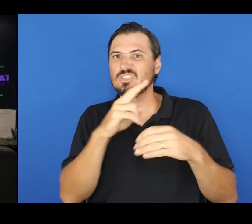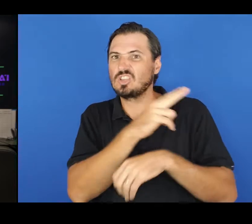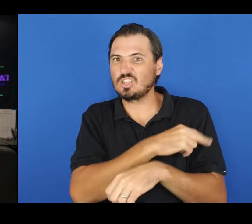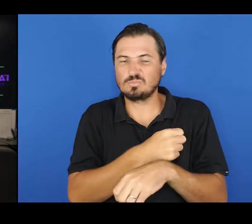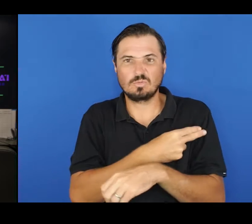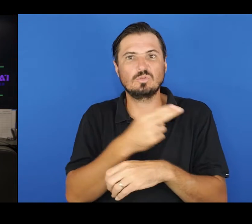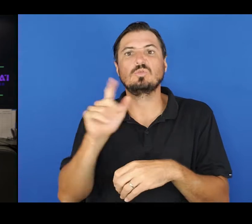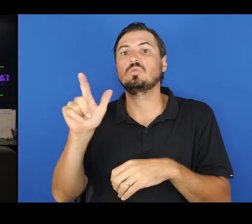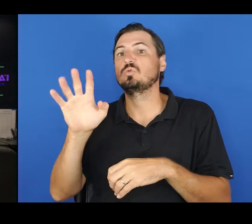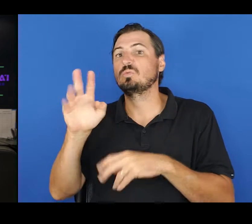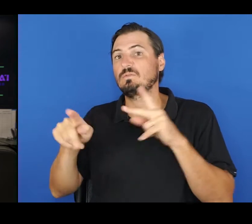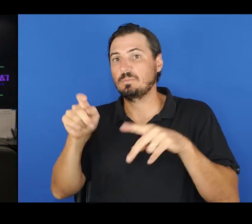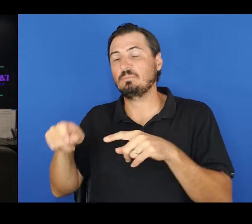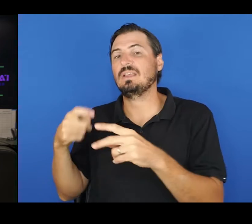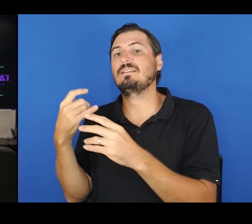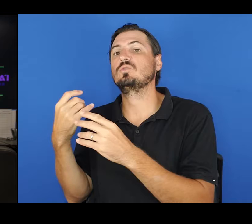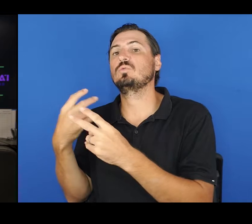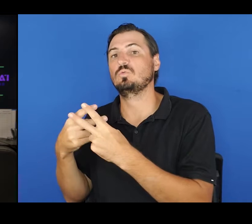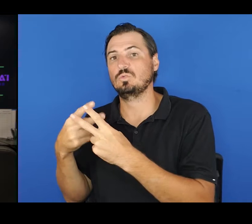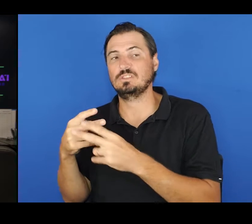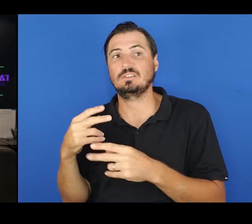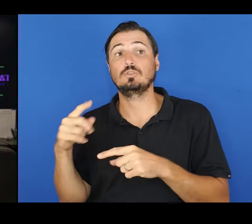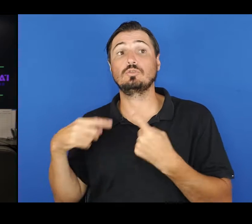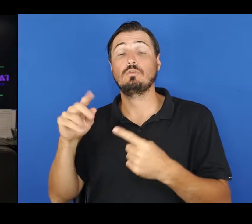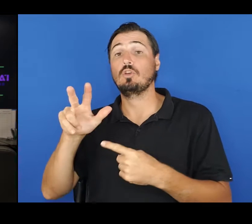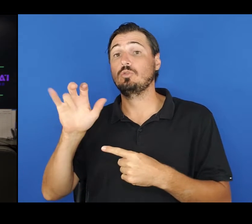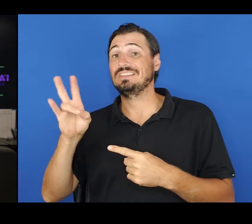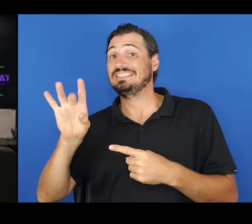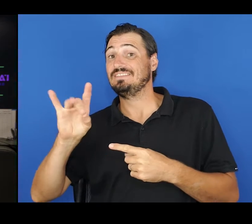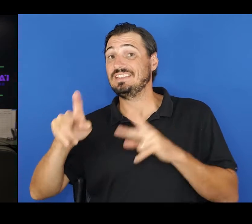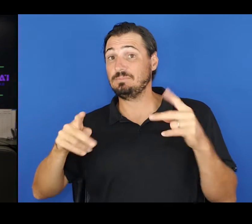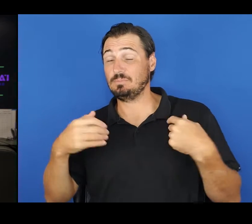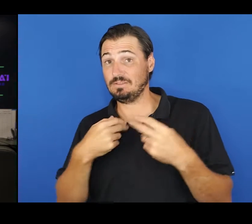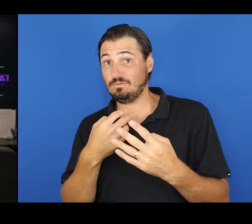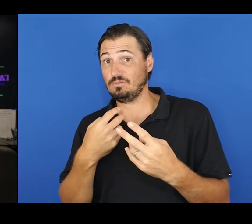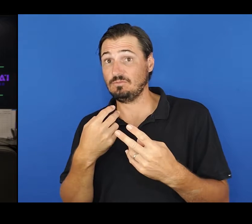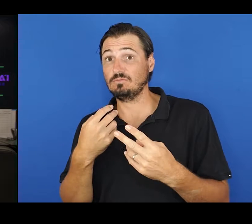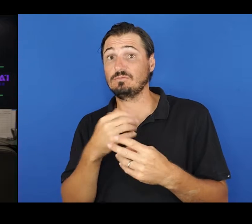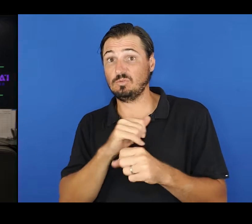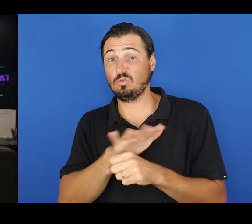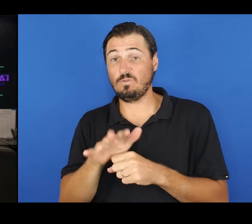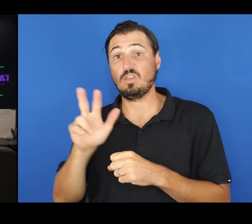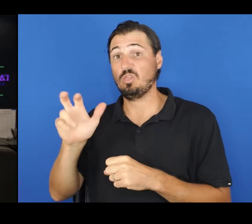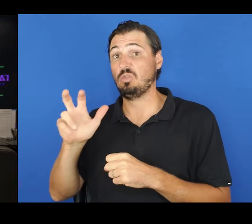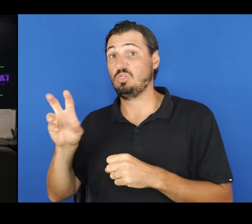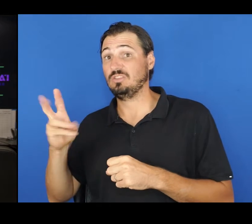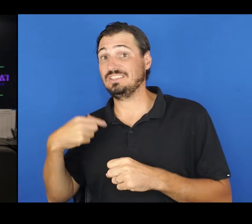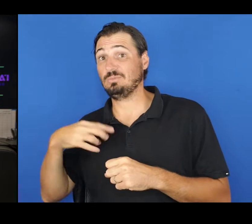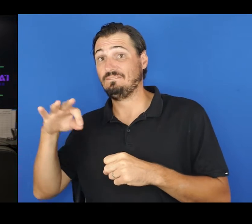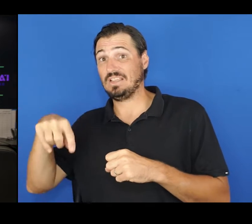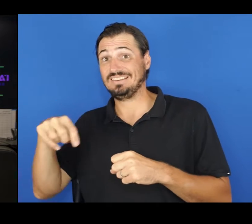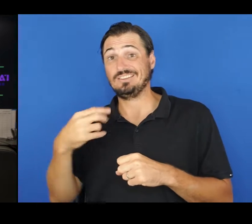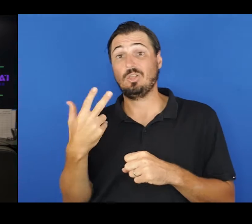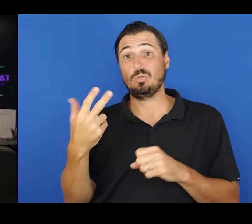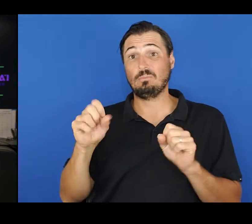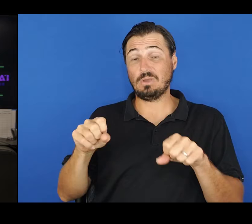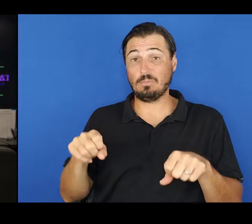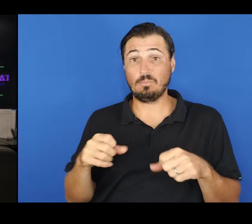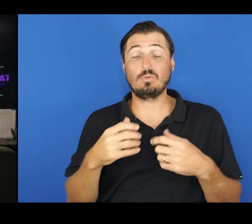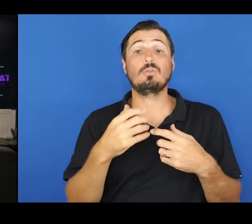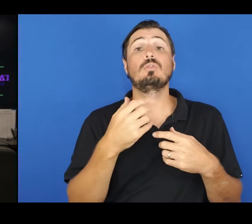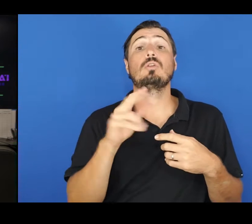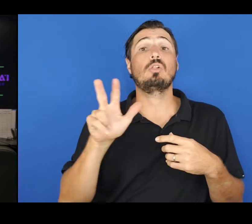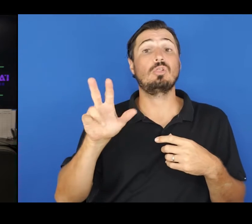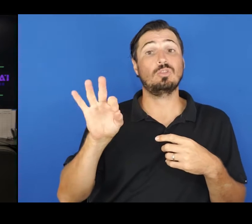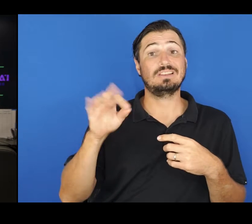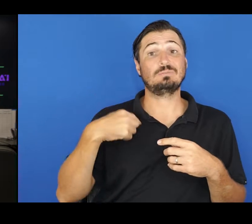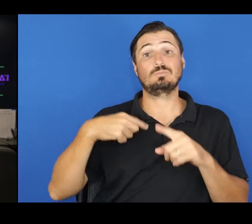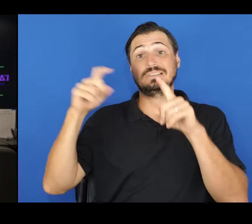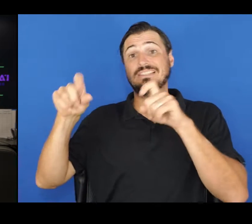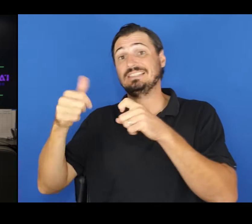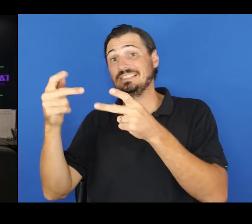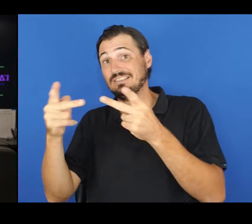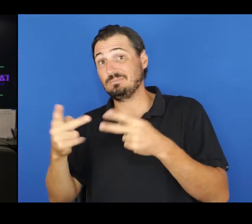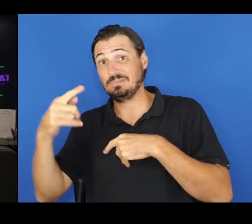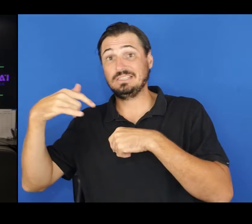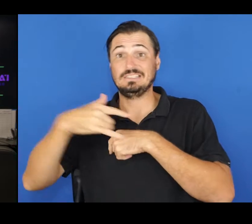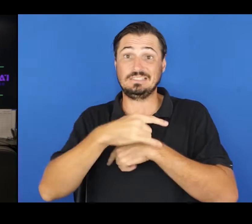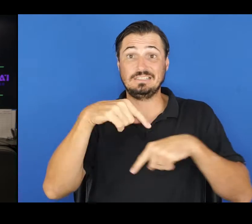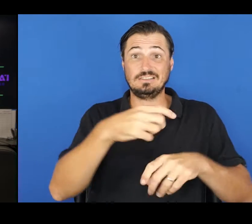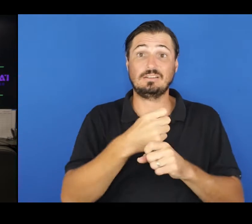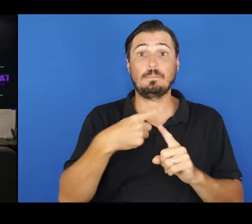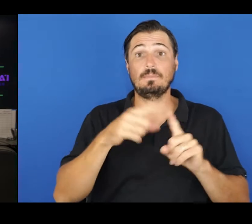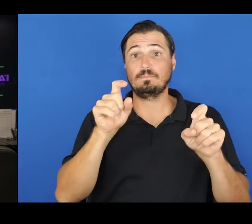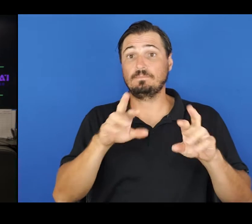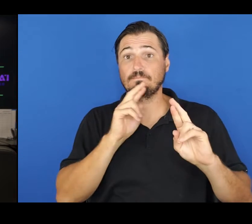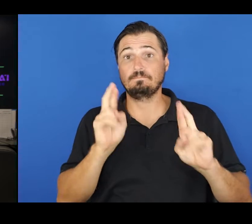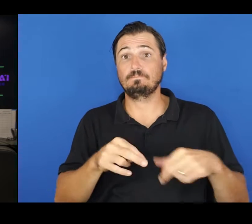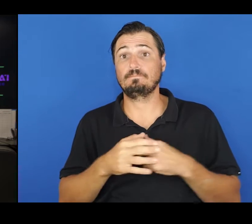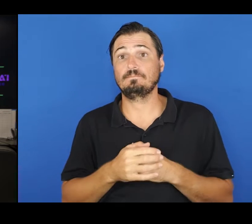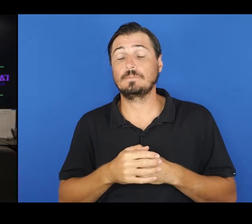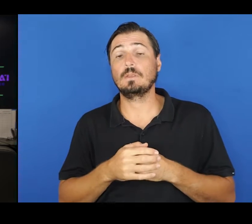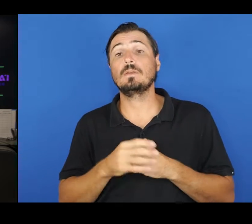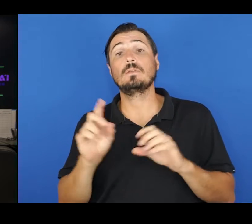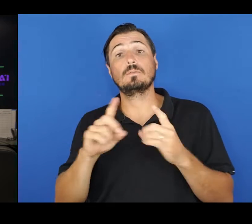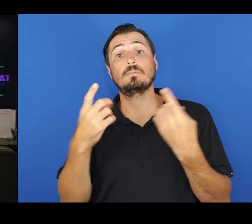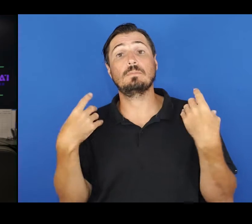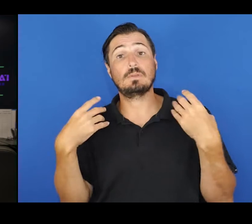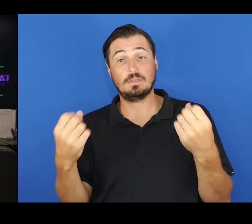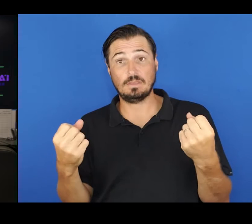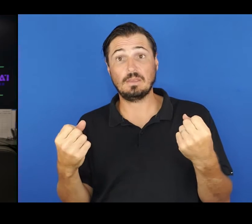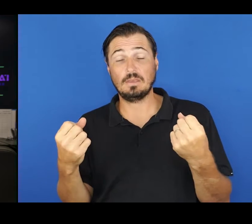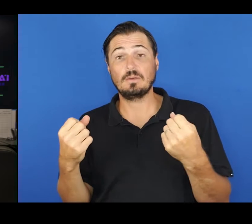Our cumulative case count is 378 including: 336 confirmed locally, 3 probable, and 39 tested out-of-state/off-island but reported after their arrival to Kauai. The Department of Health has removed